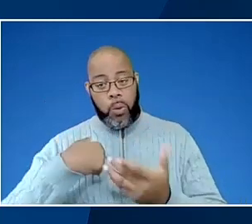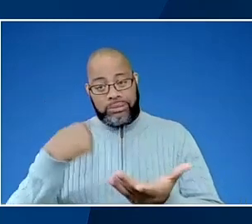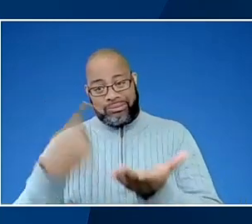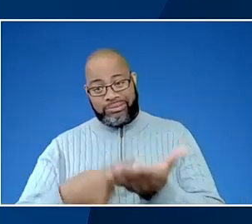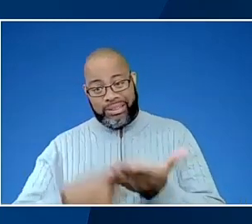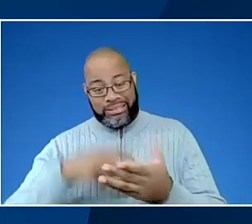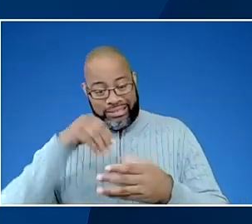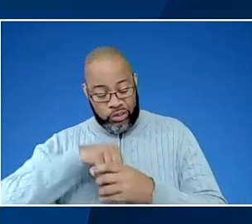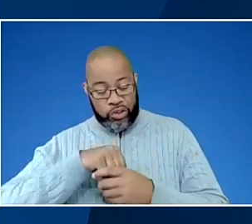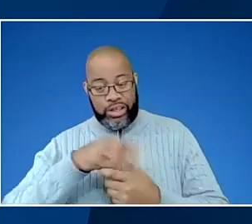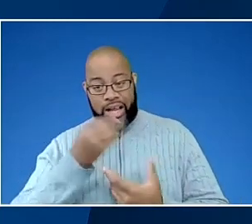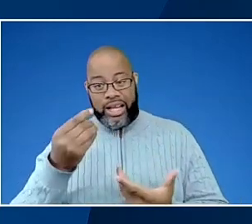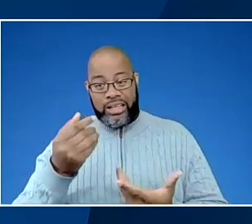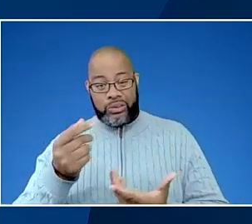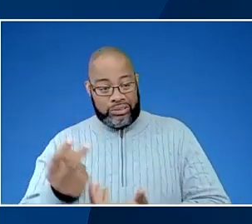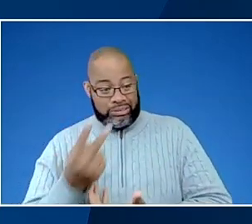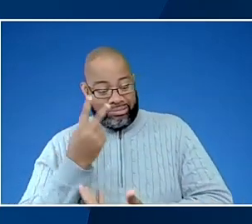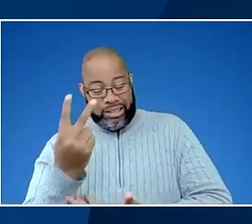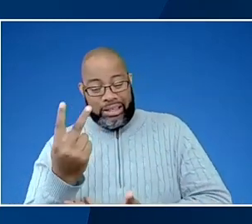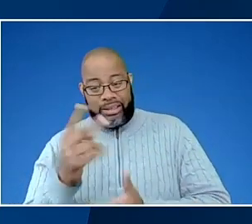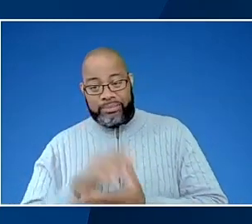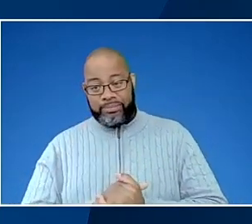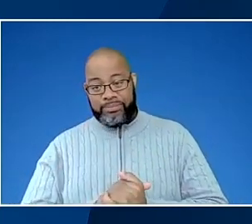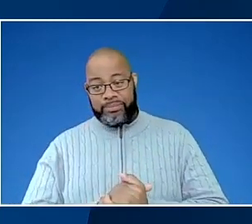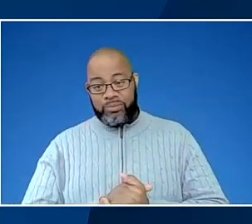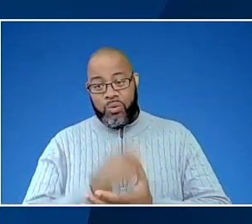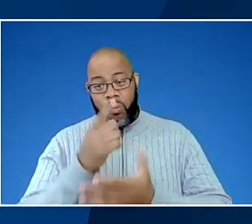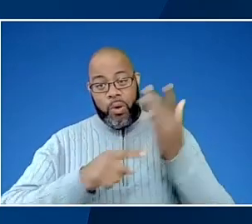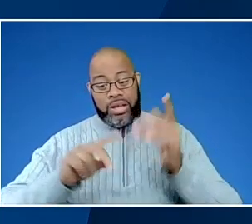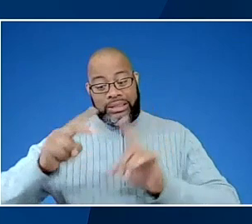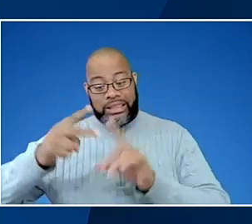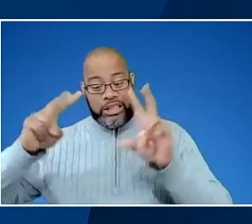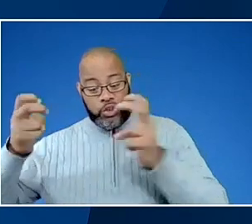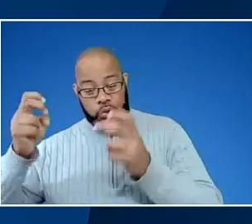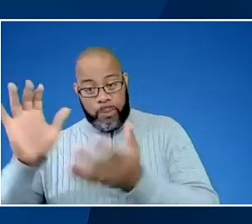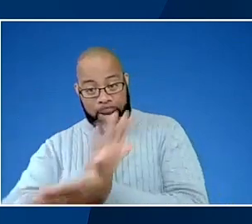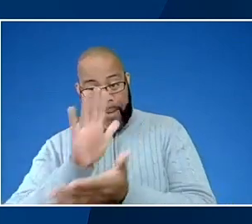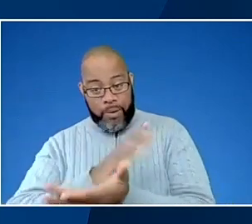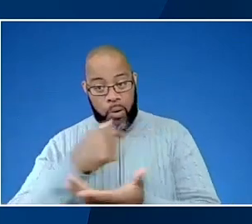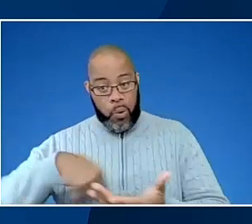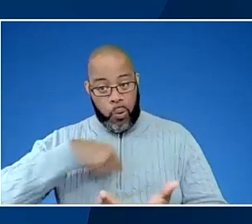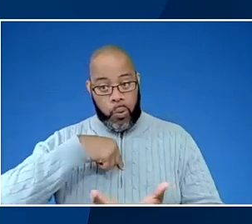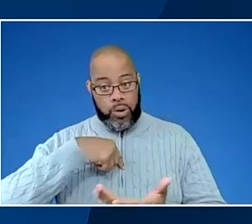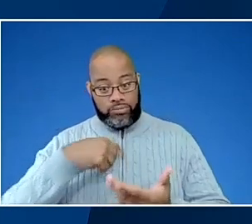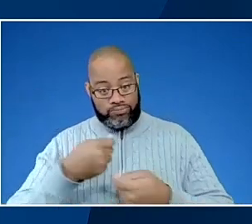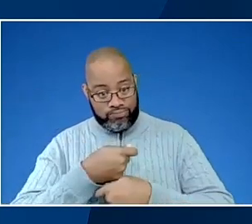you know, you've seen the- you've seen what the second issue paper that we've put out, we've published, there were no